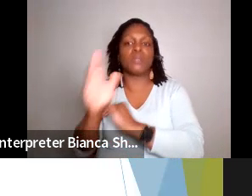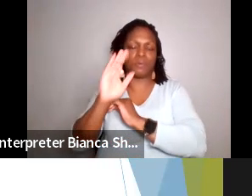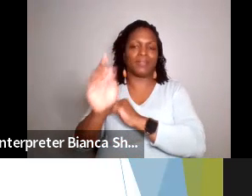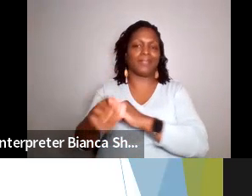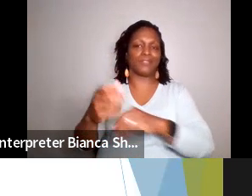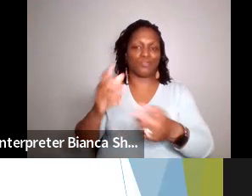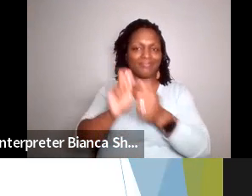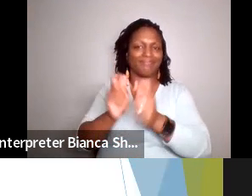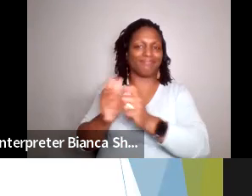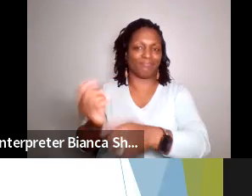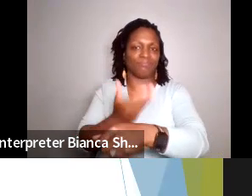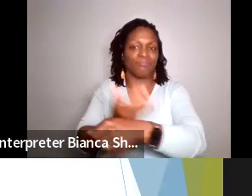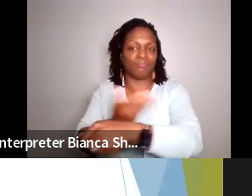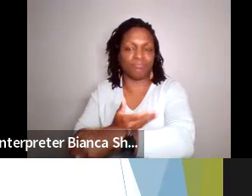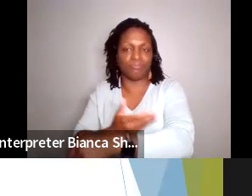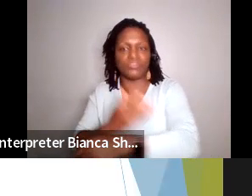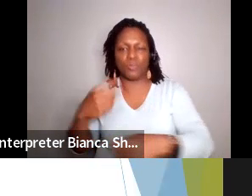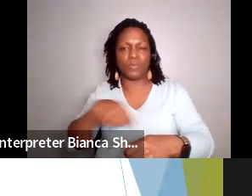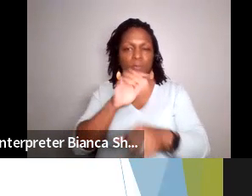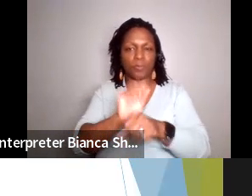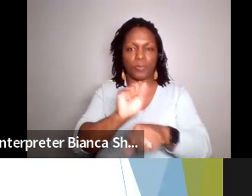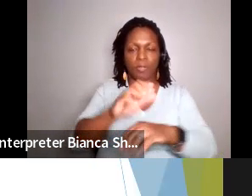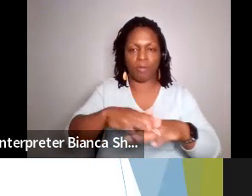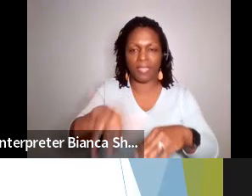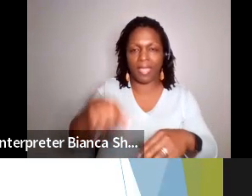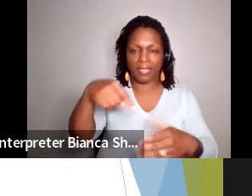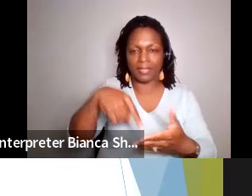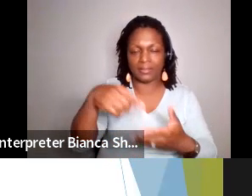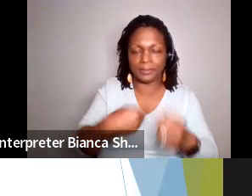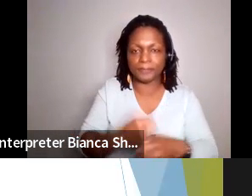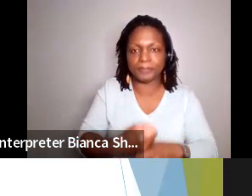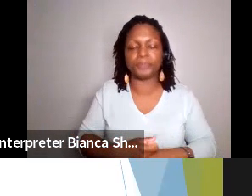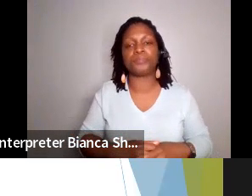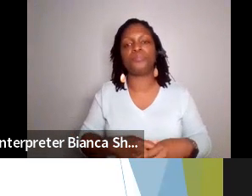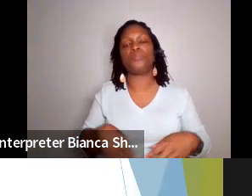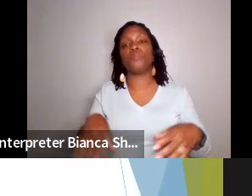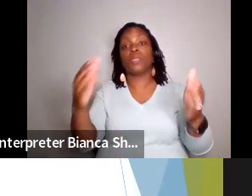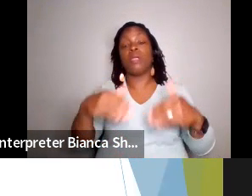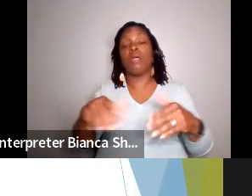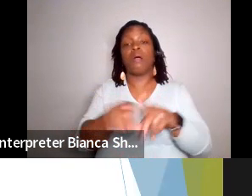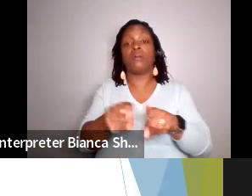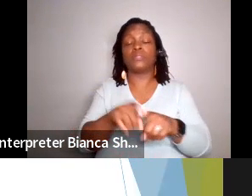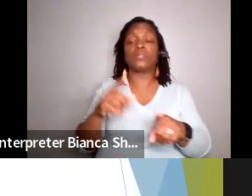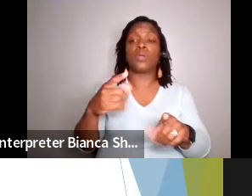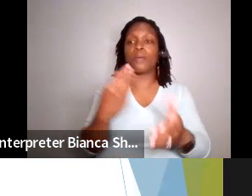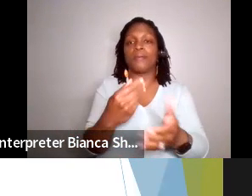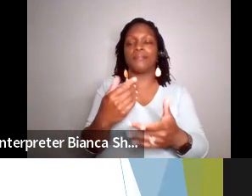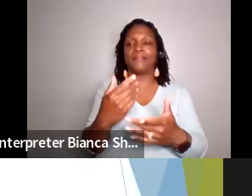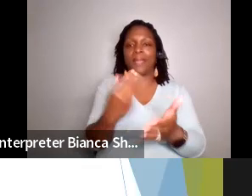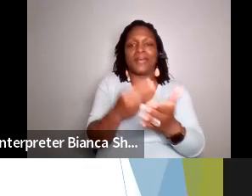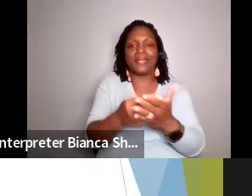We also money follows the person is a grant that's accessible to States and OCD.